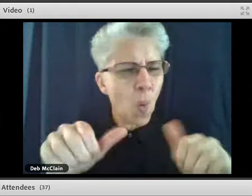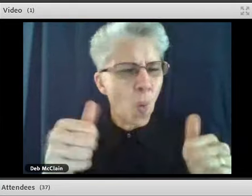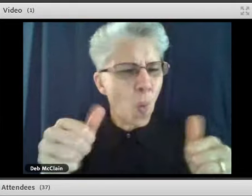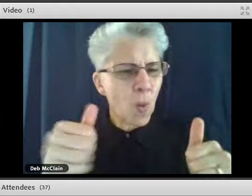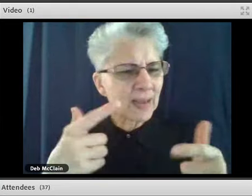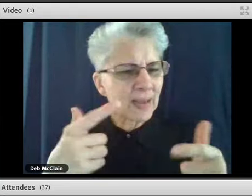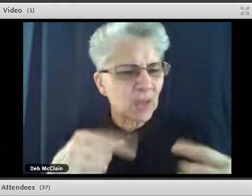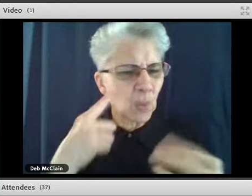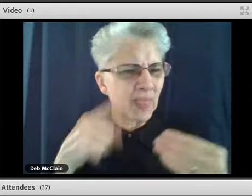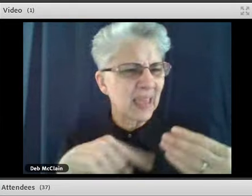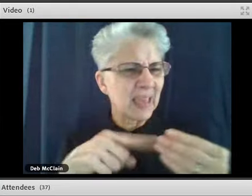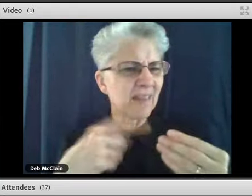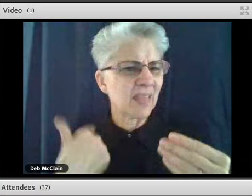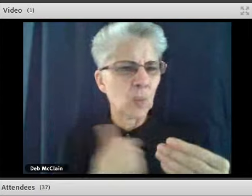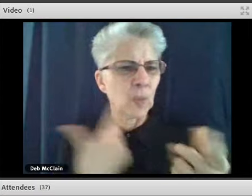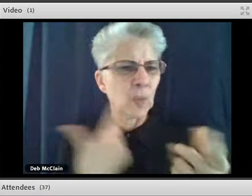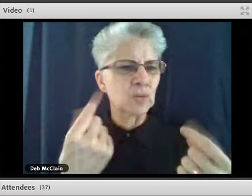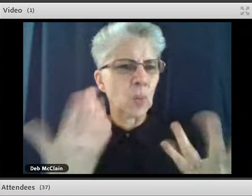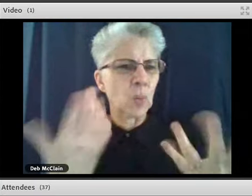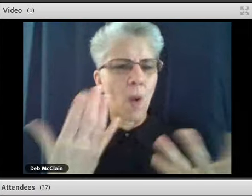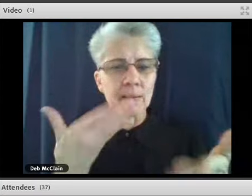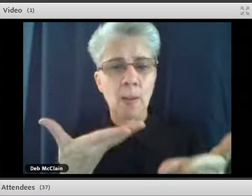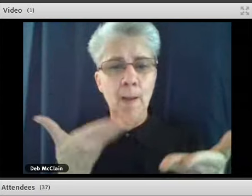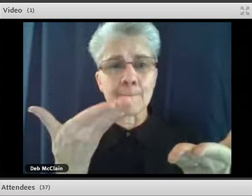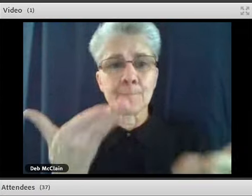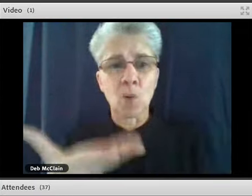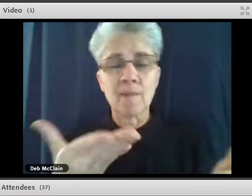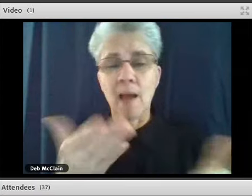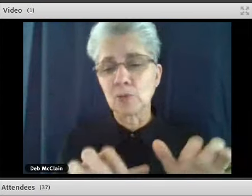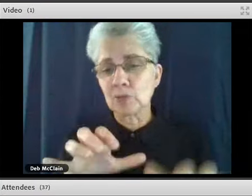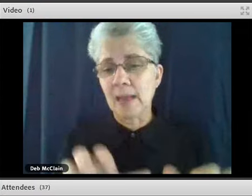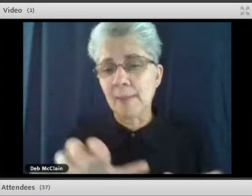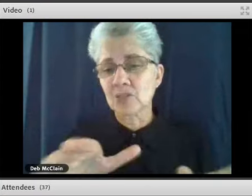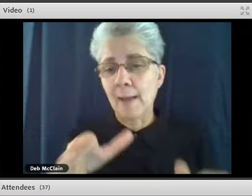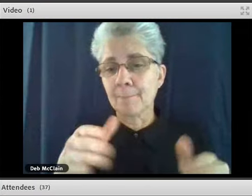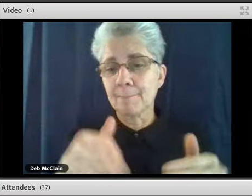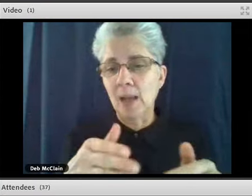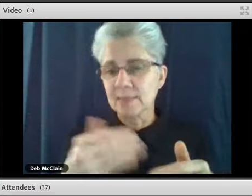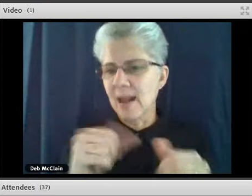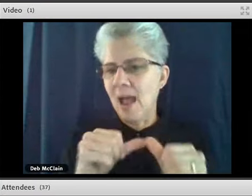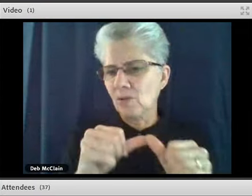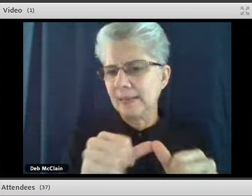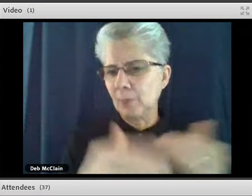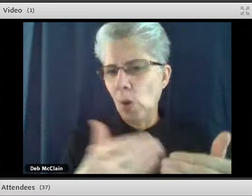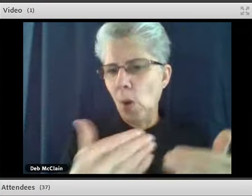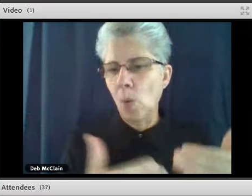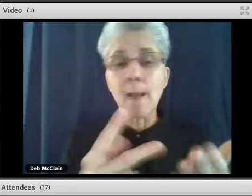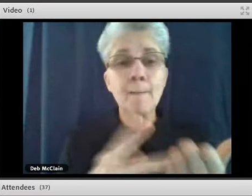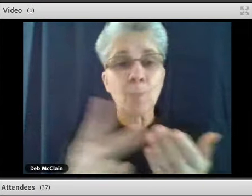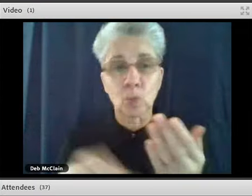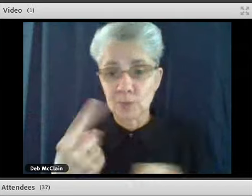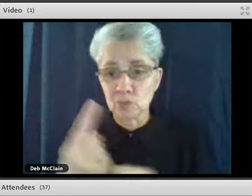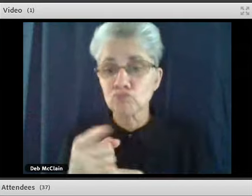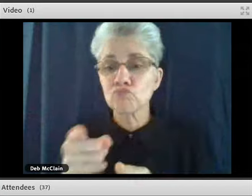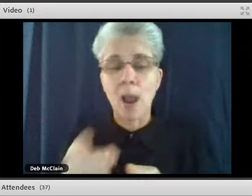What else? What else can you guys think of that we do, that we provide? You can type in the chat box. And I'll keep going. "Programs." Exactly.